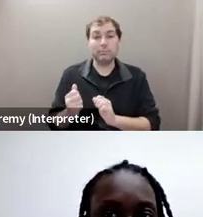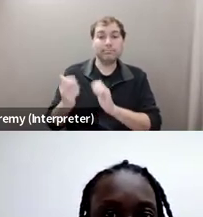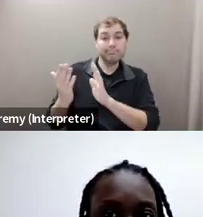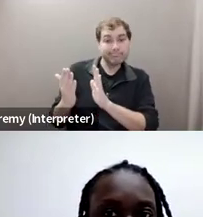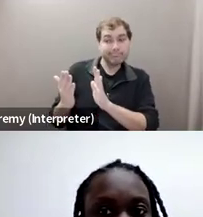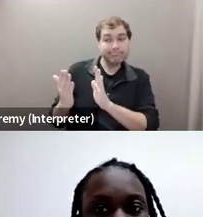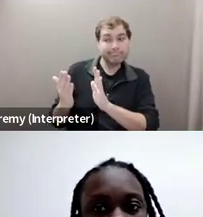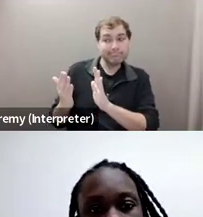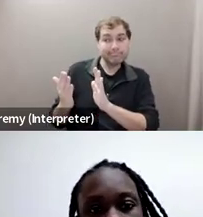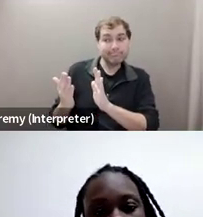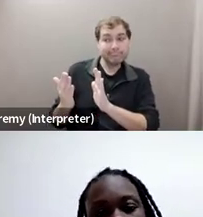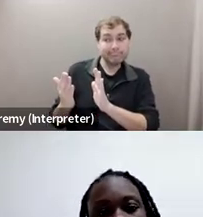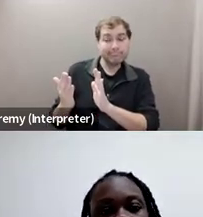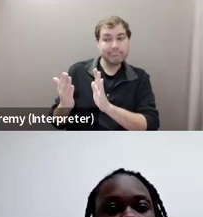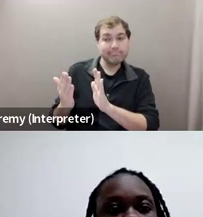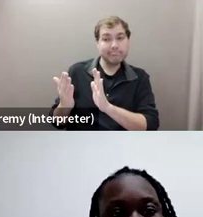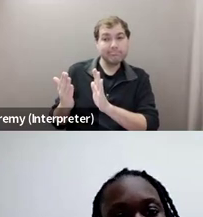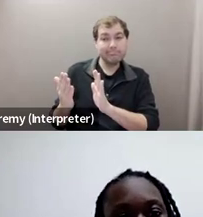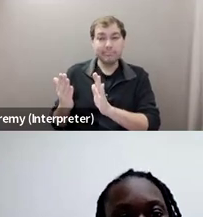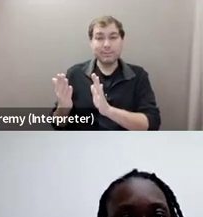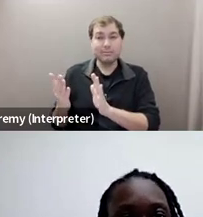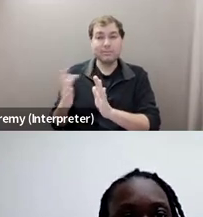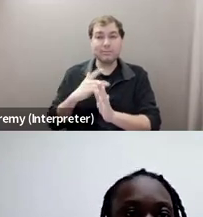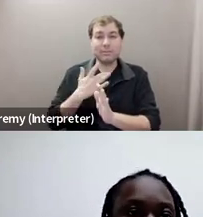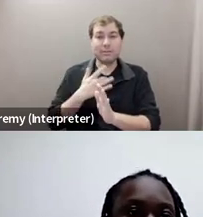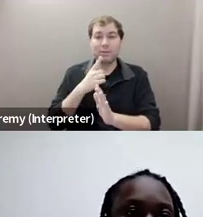Tyler Wilcox: But you're doing it in a way that doesn't feel like you're pointing a finger.